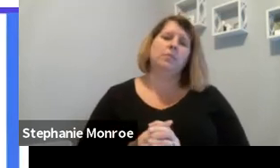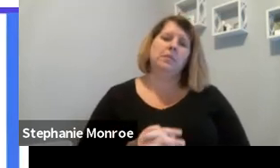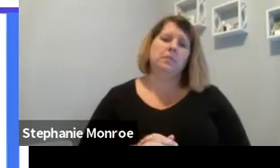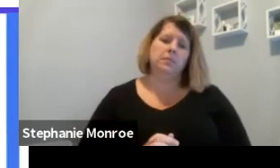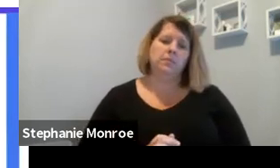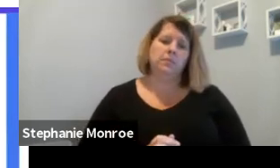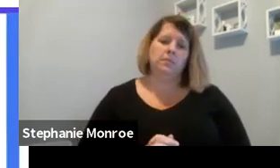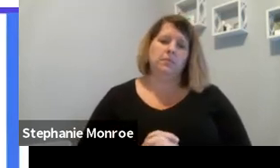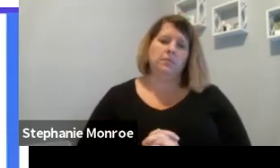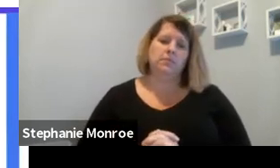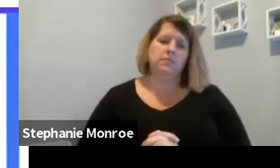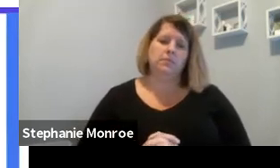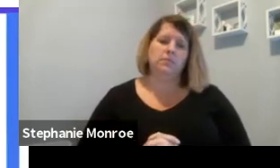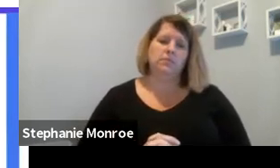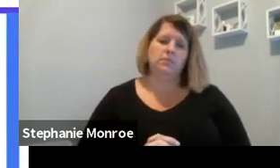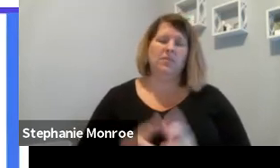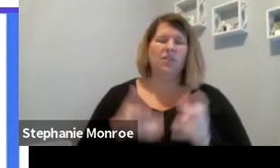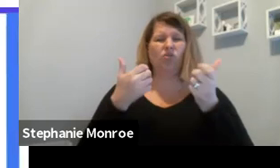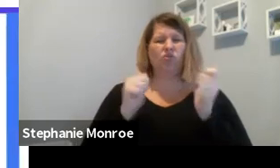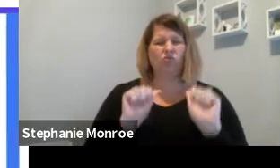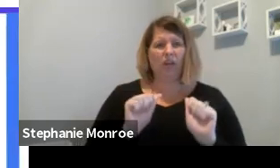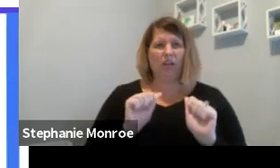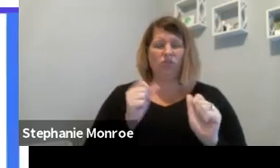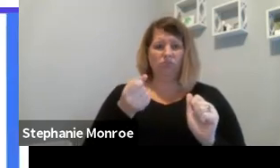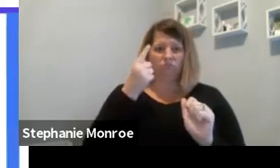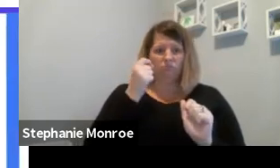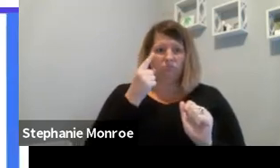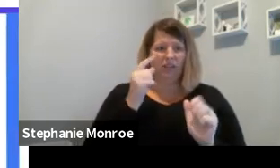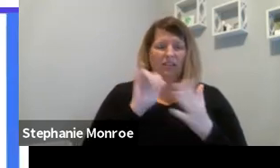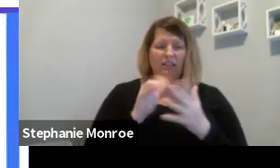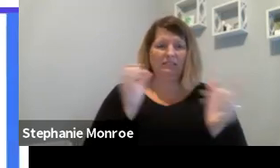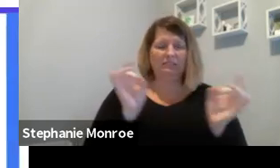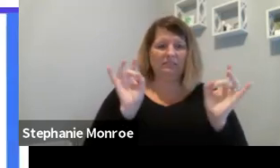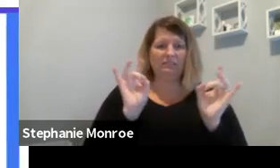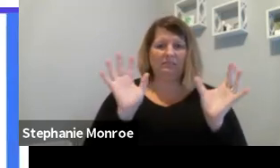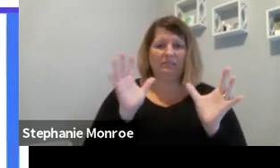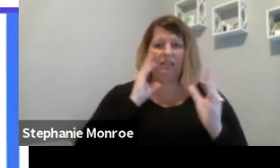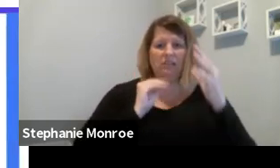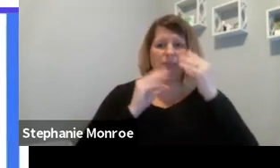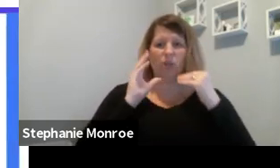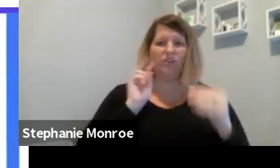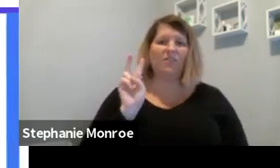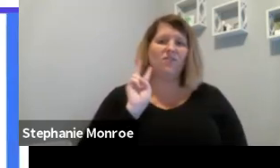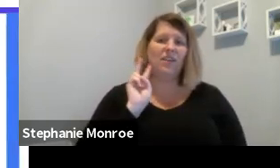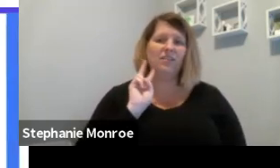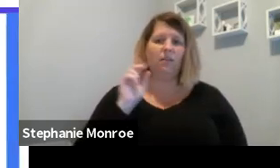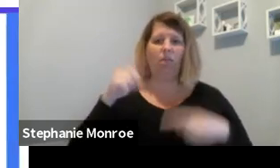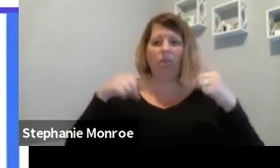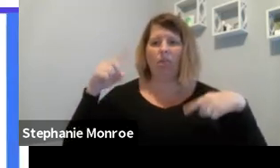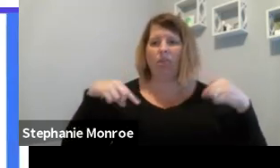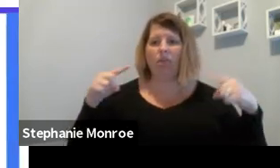[Narrator] In trying to come to terms with these devastating experiences, victims undergo a range of emotions.